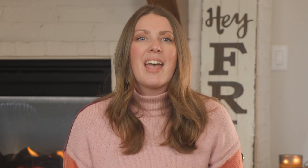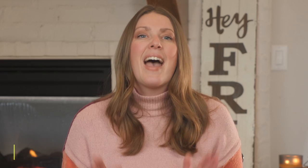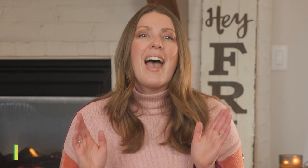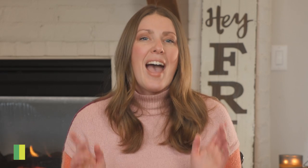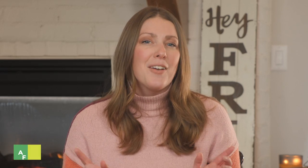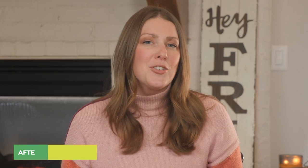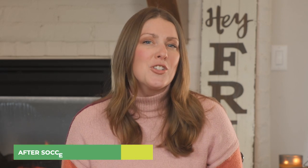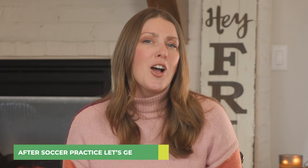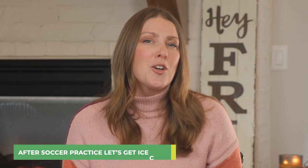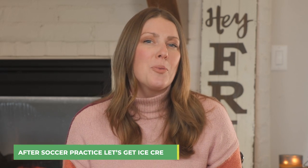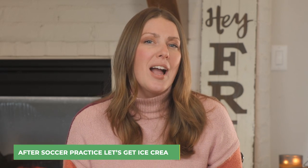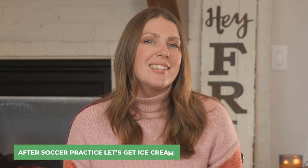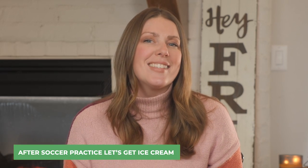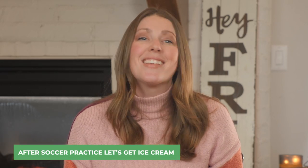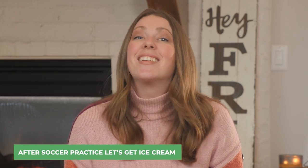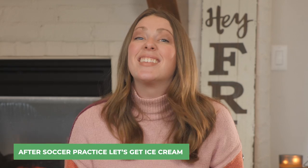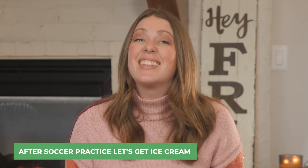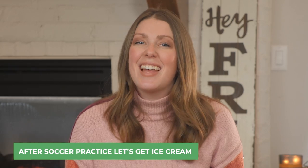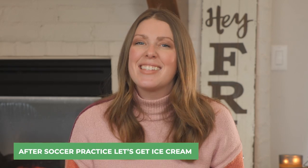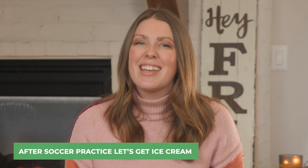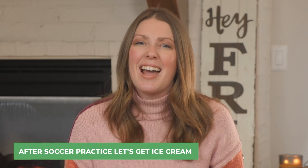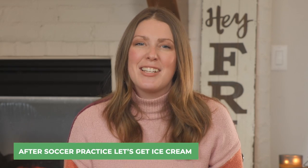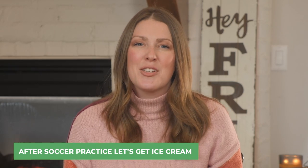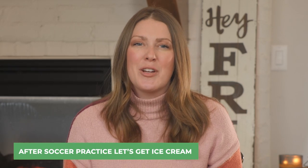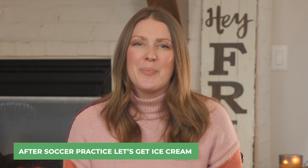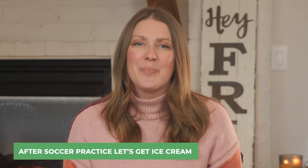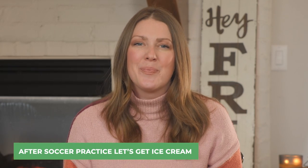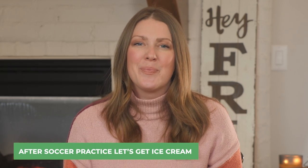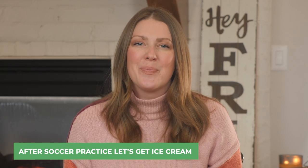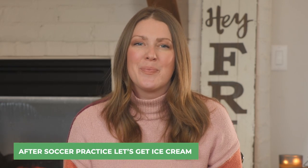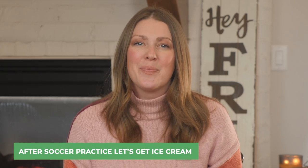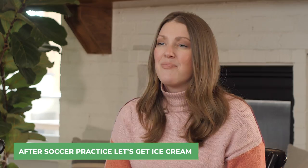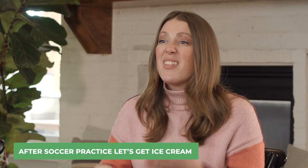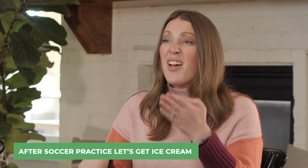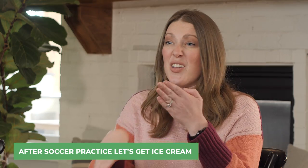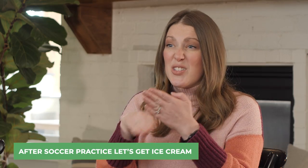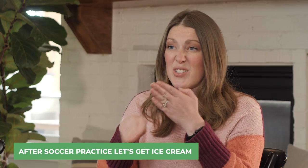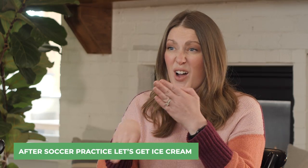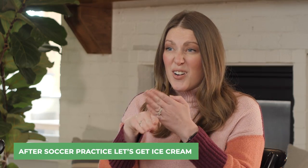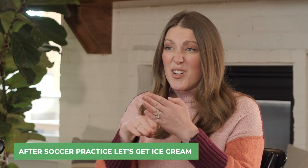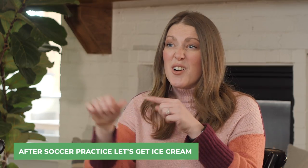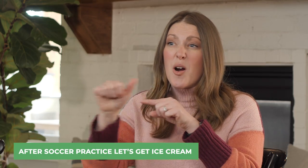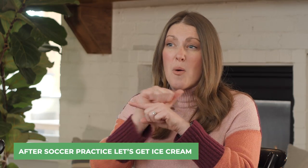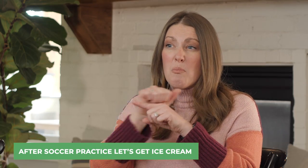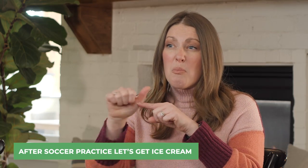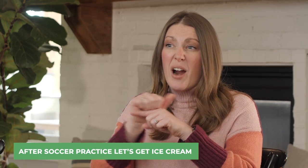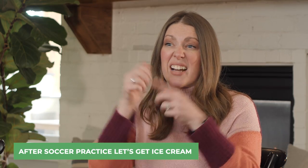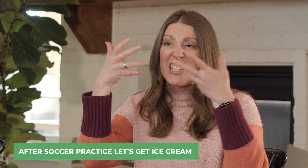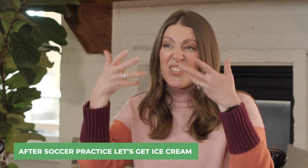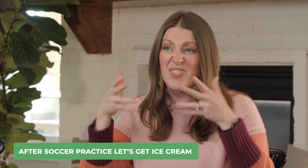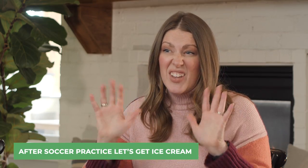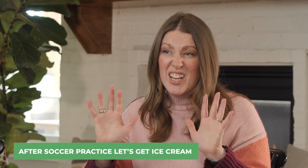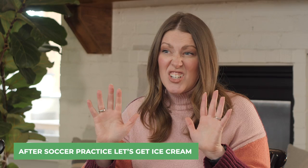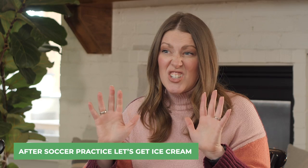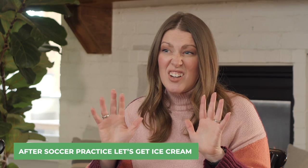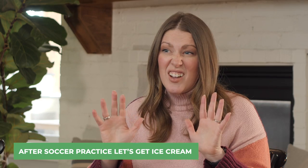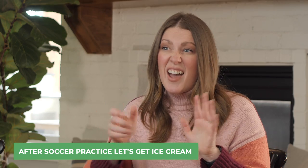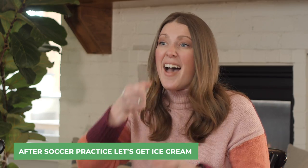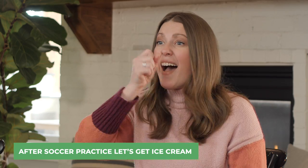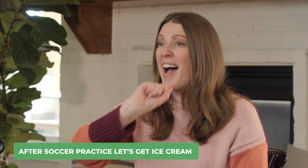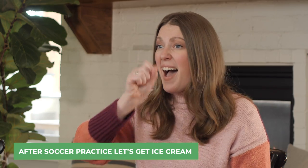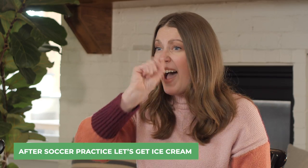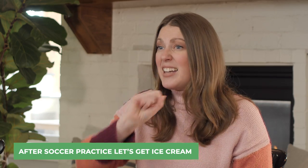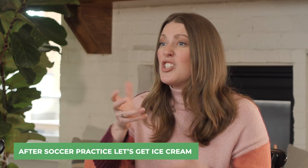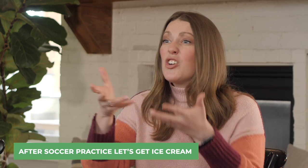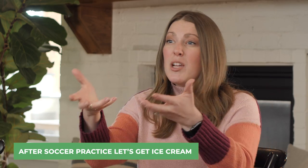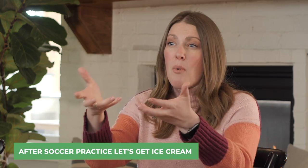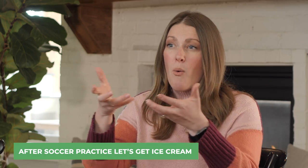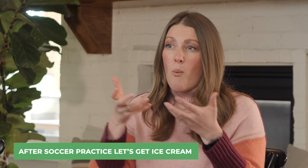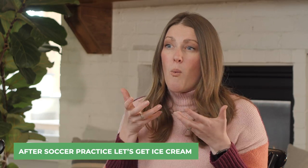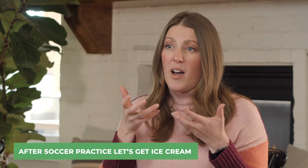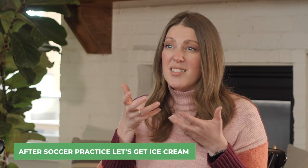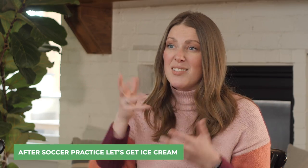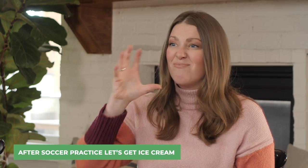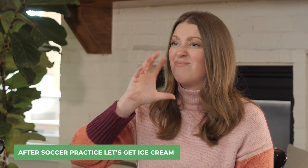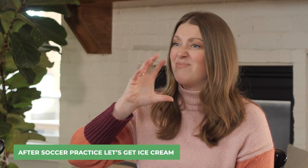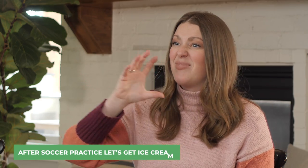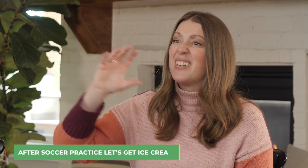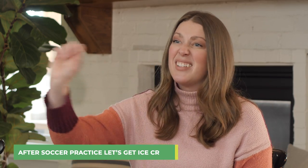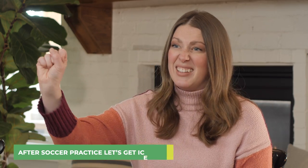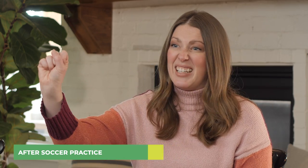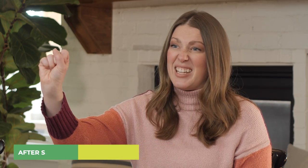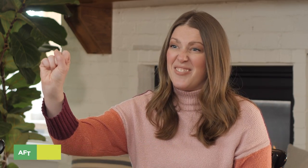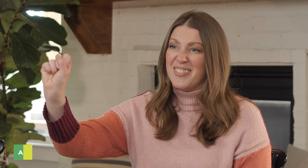After soccer practice let's get ice cream. Soccer practice finish ice cream want leave.